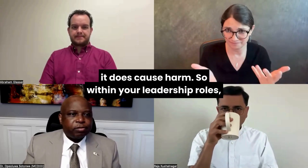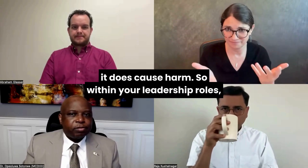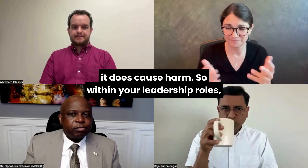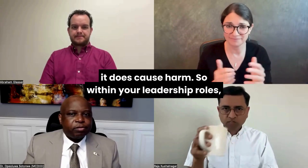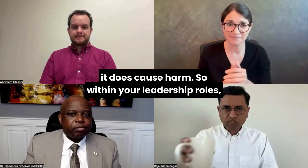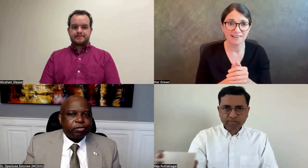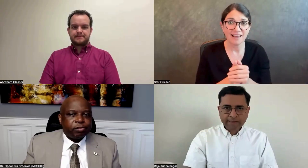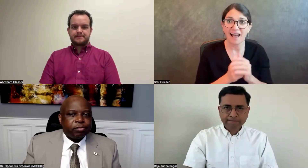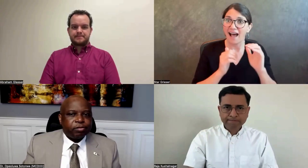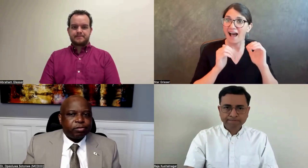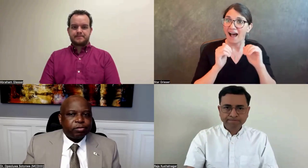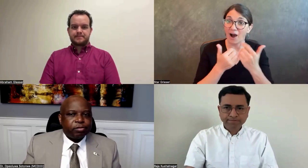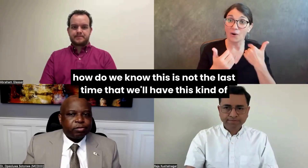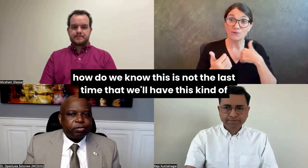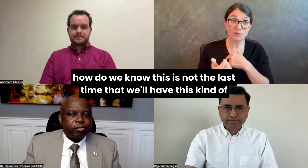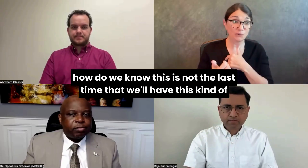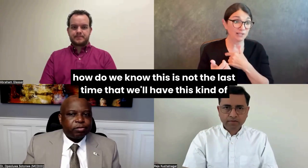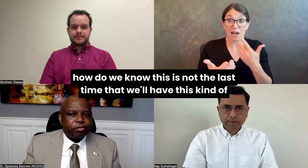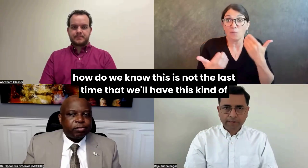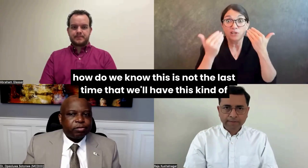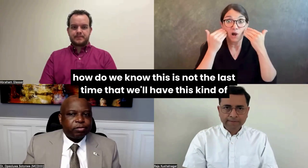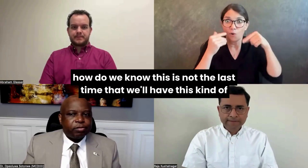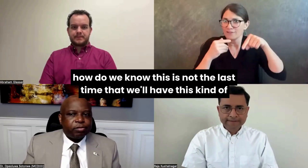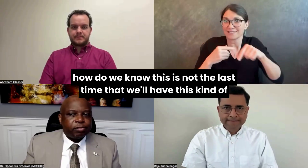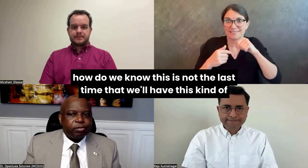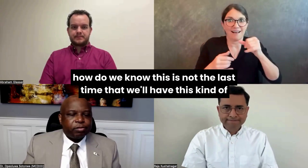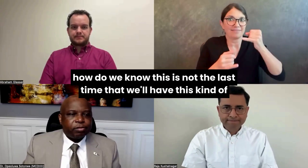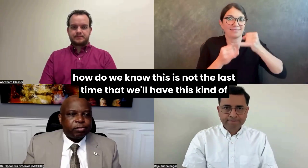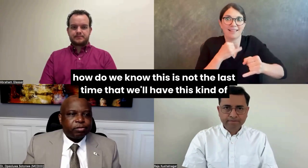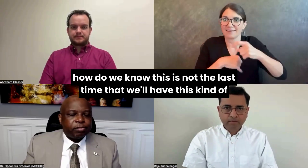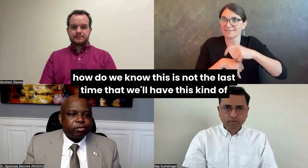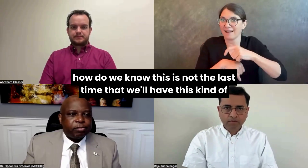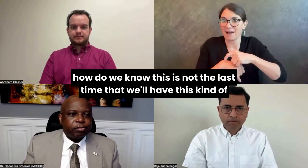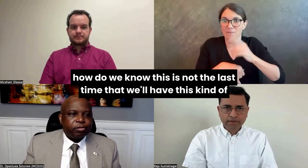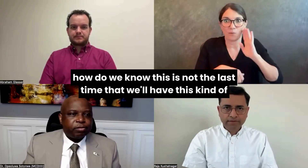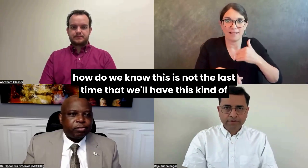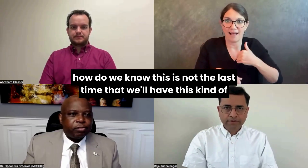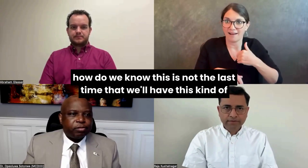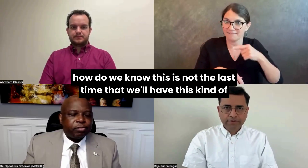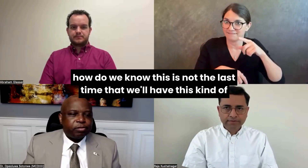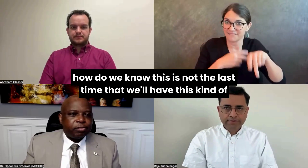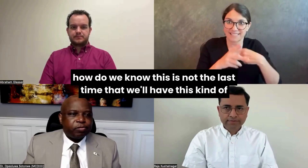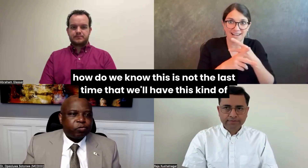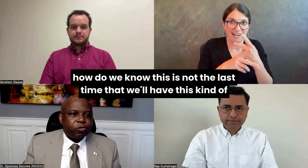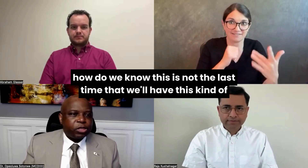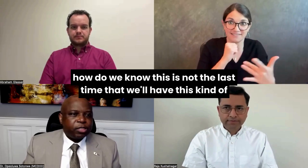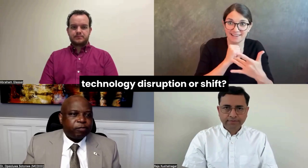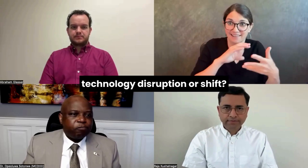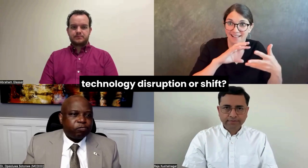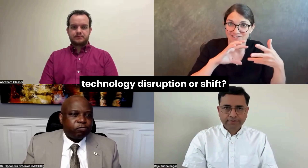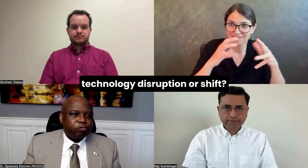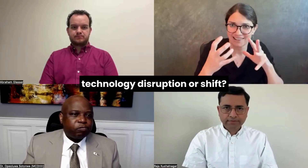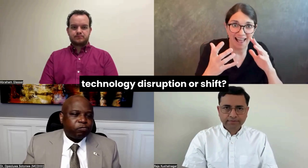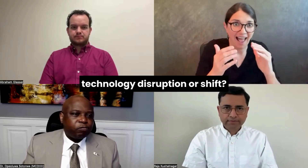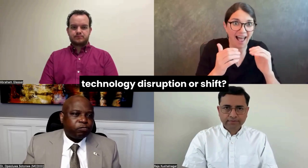how do we know this is not the last time that we'll have this kind of technology disruption or shift?